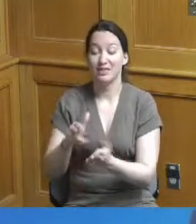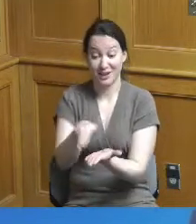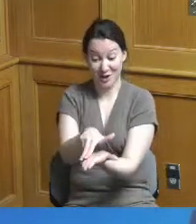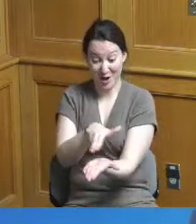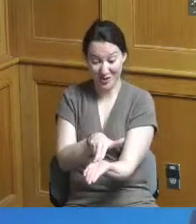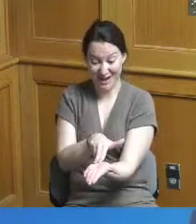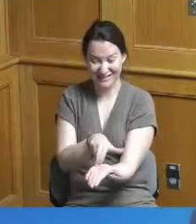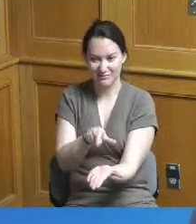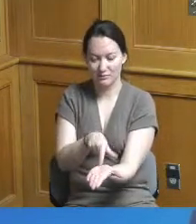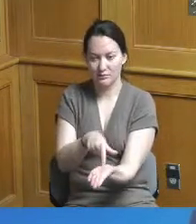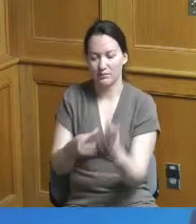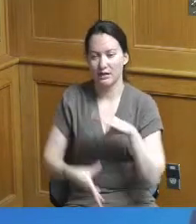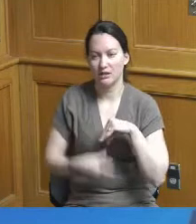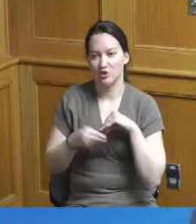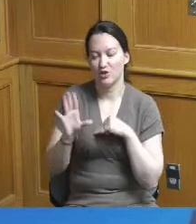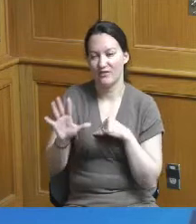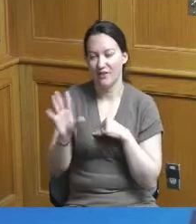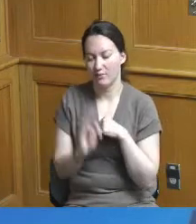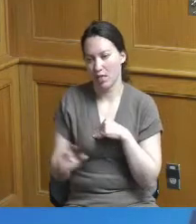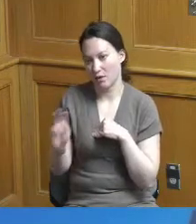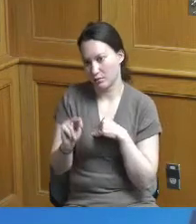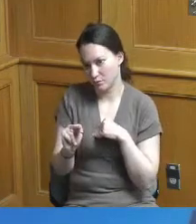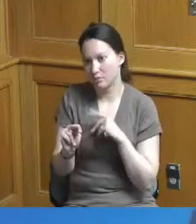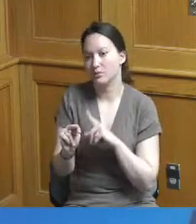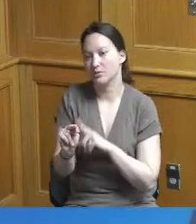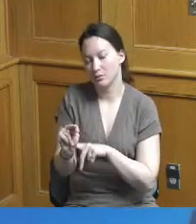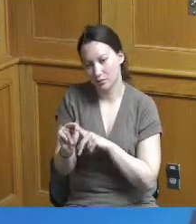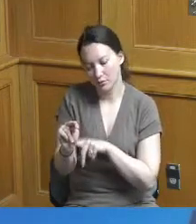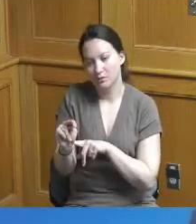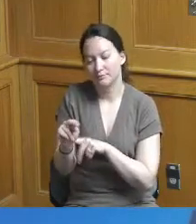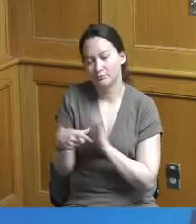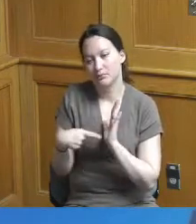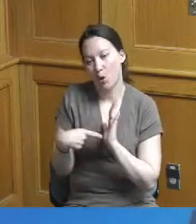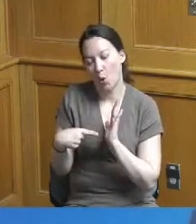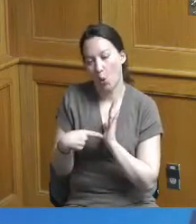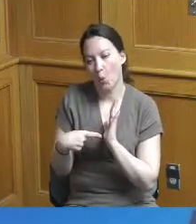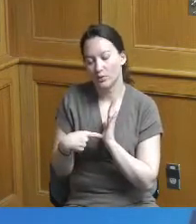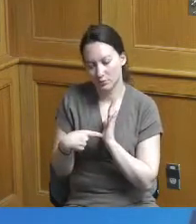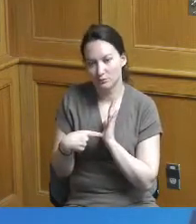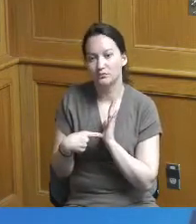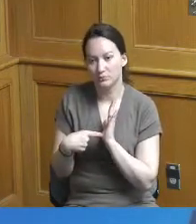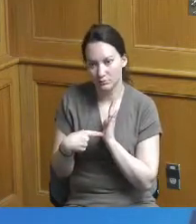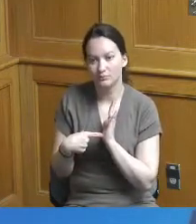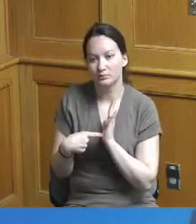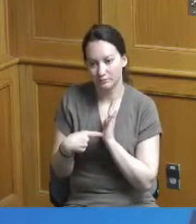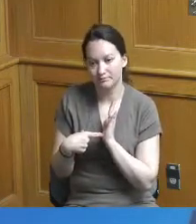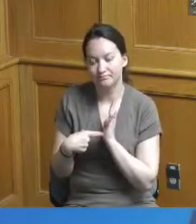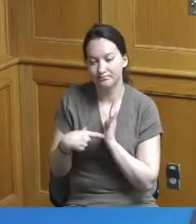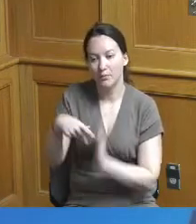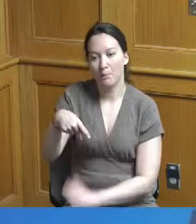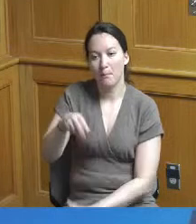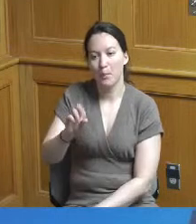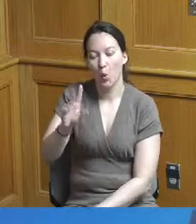at that additional 5 million is is owed by by the the port under the development agreement